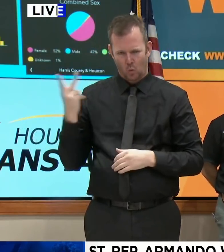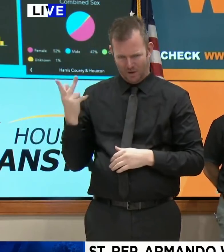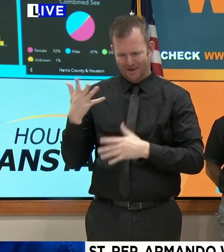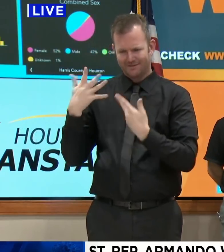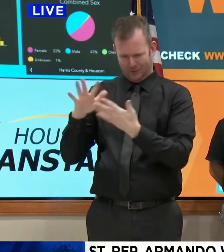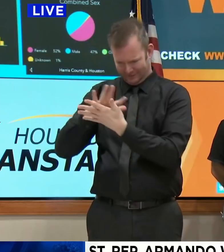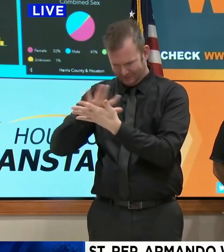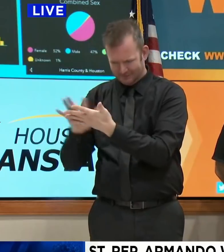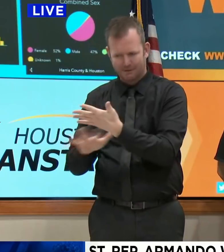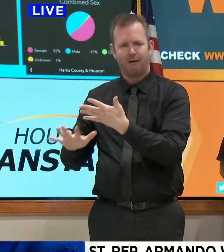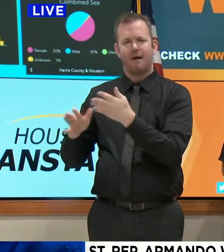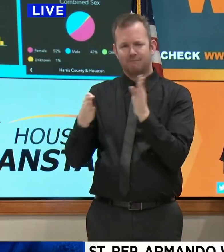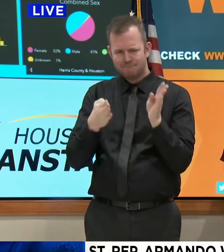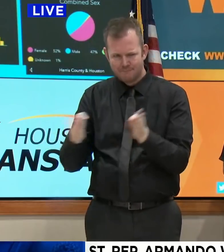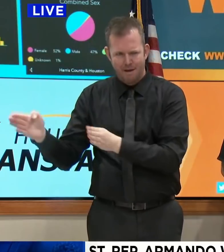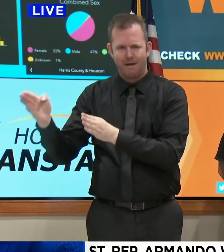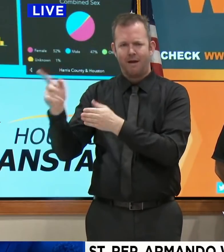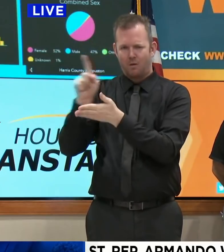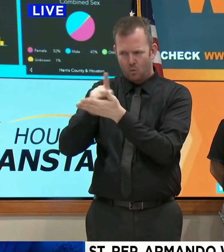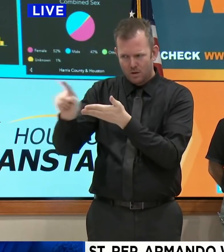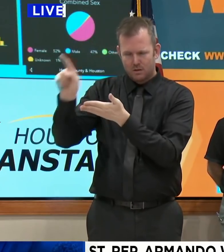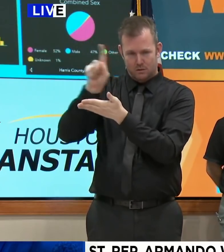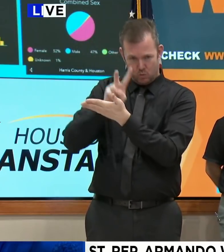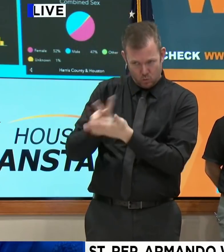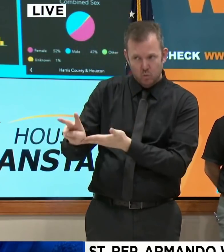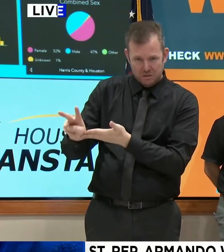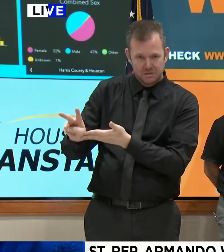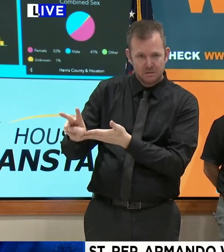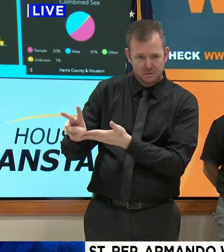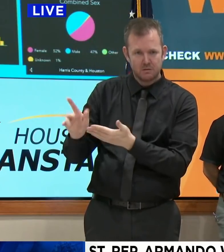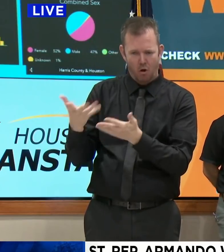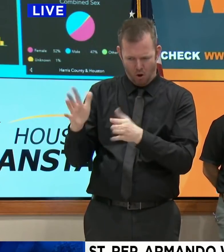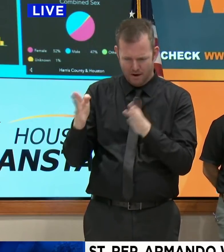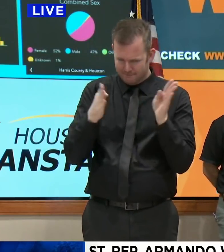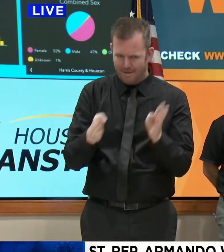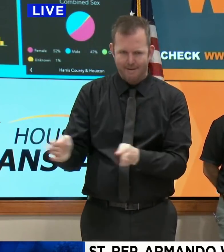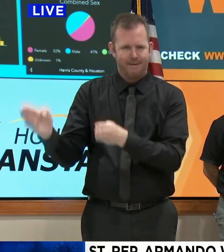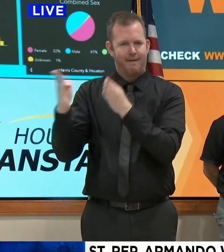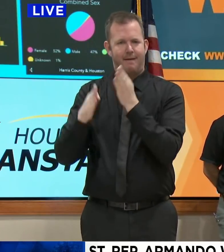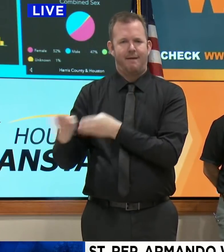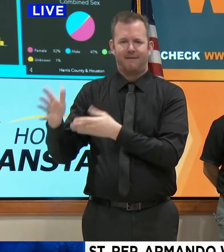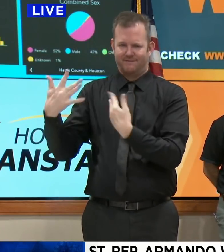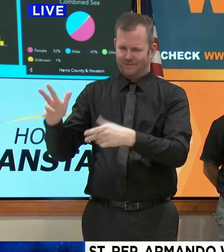each naming as our he will name his later this afternoon that his later this afternoon that is a a is a a coordinated ruled that he and I coordinated ruled that he and I have been designing together